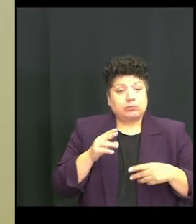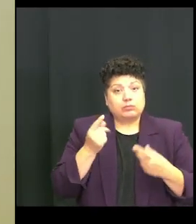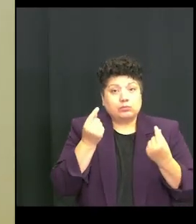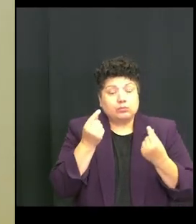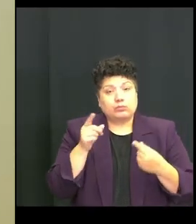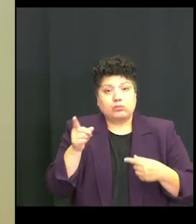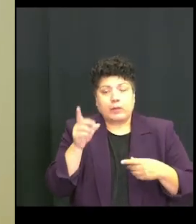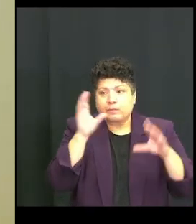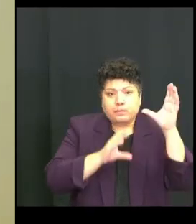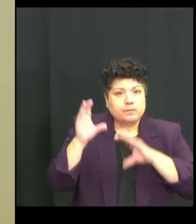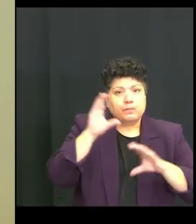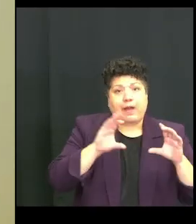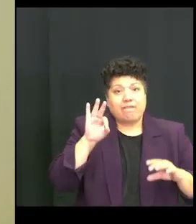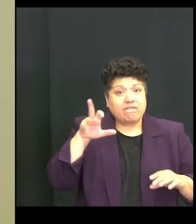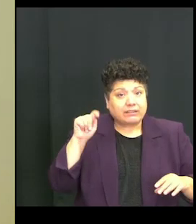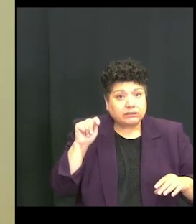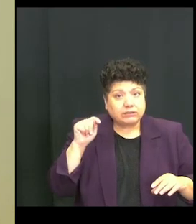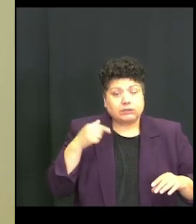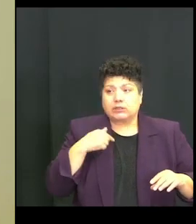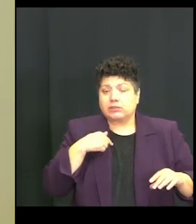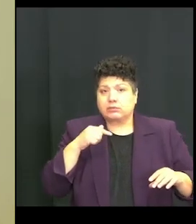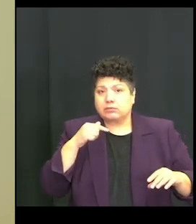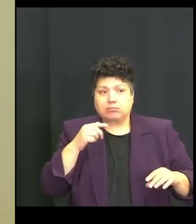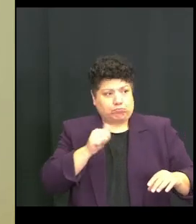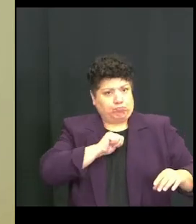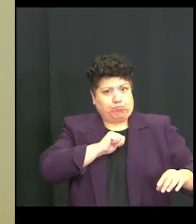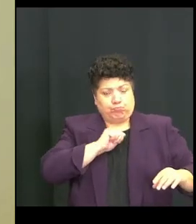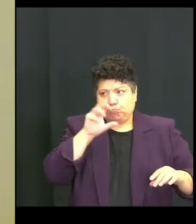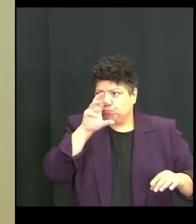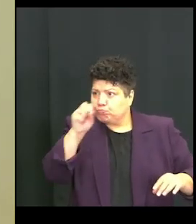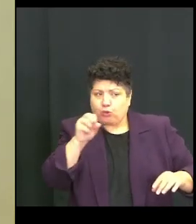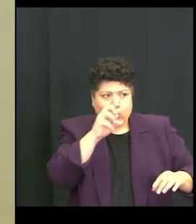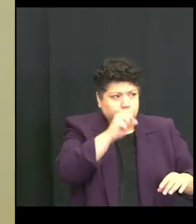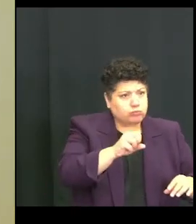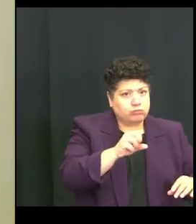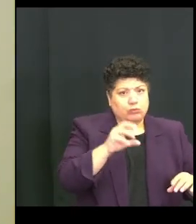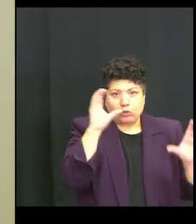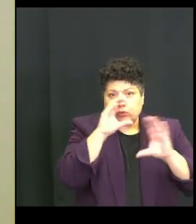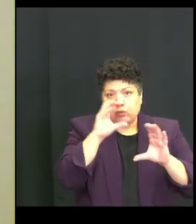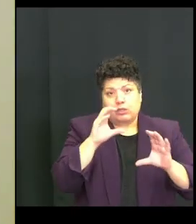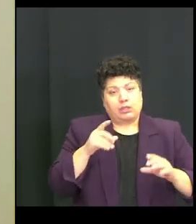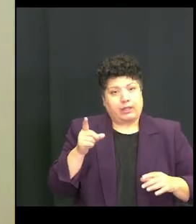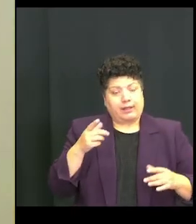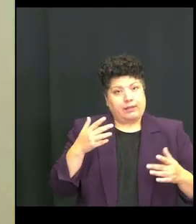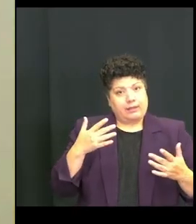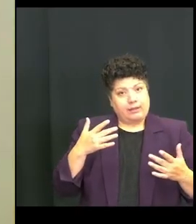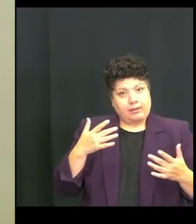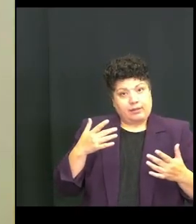They're so absorbed by, so intoxicated with, that's the metaphor that has been used